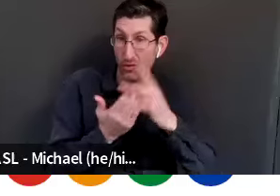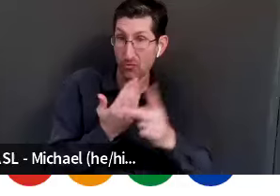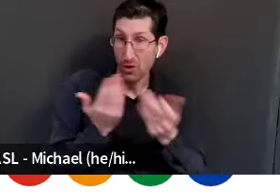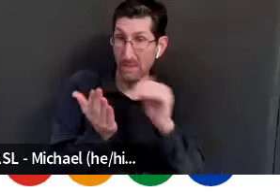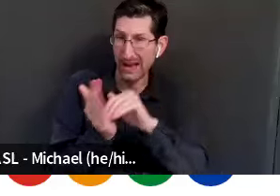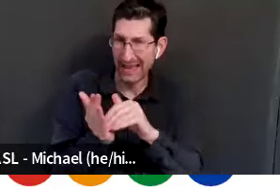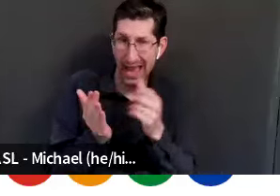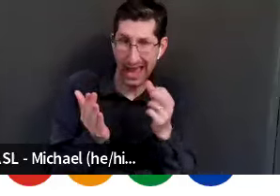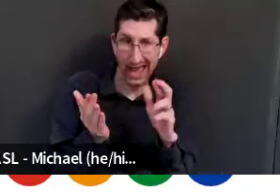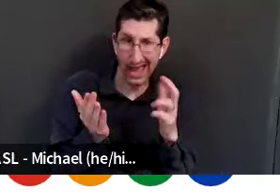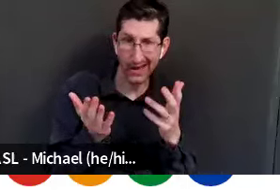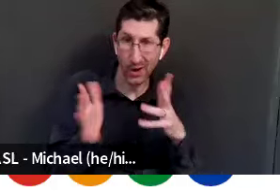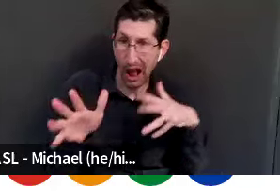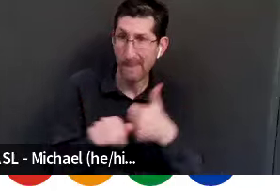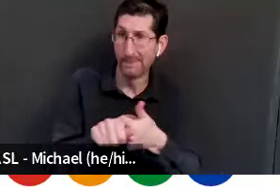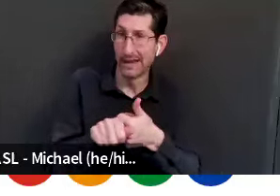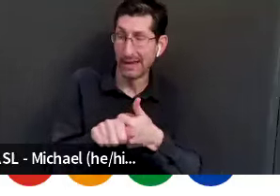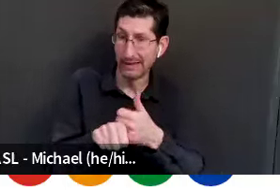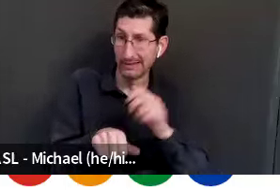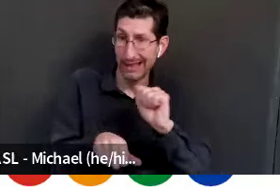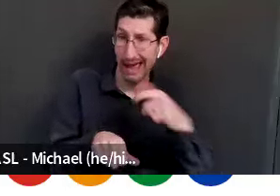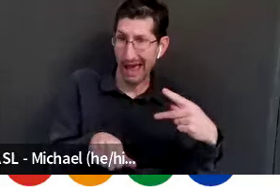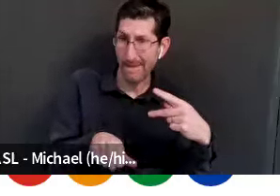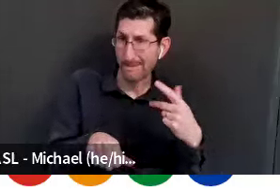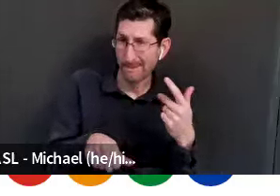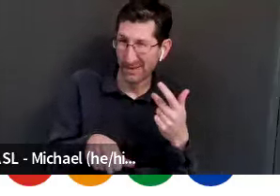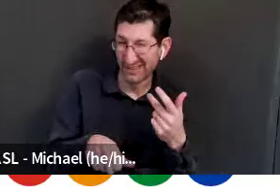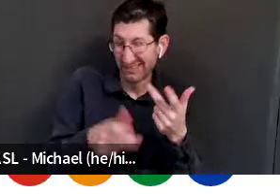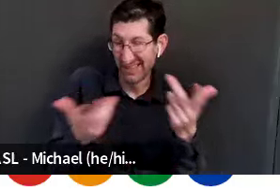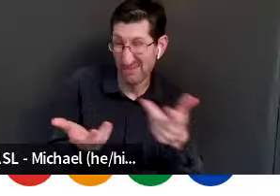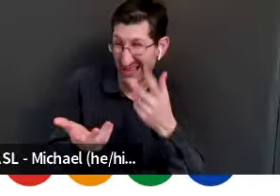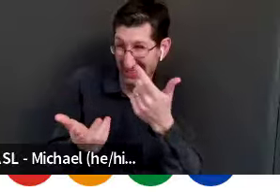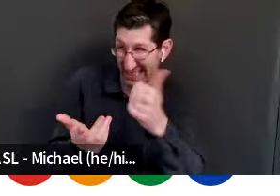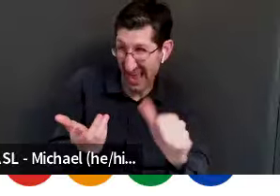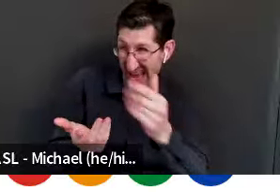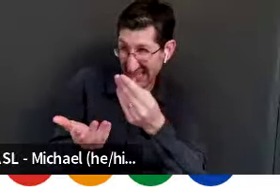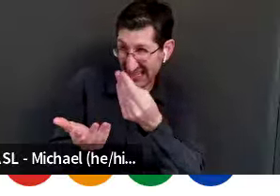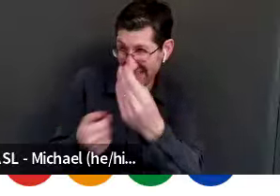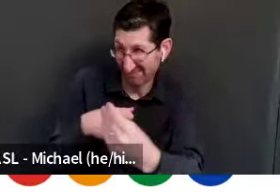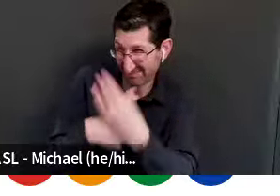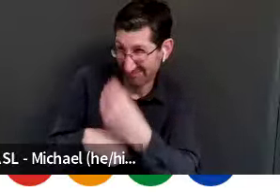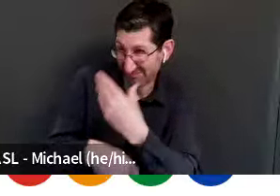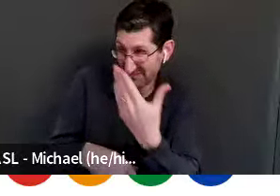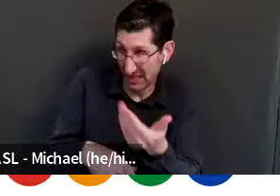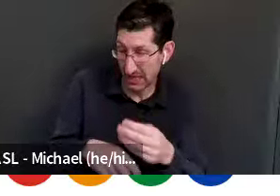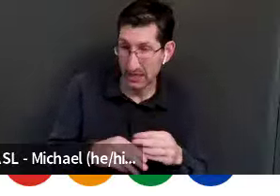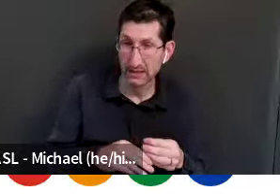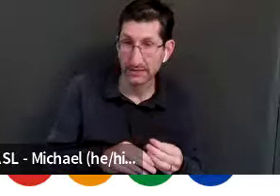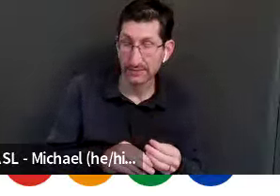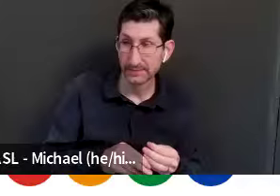SURE YOU UPGRADED. ONE FORGETS TO DO IN THE HEAT OF